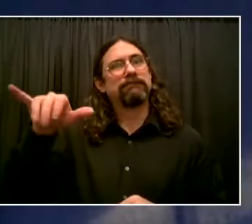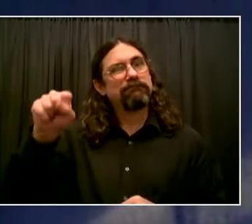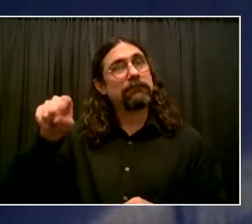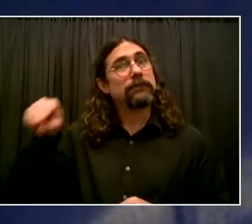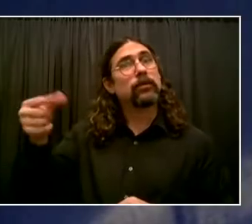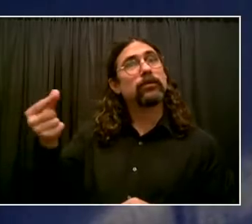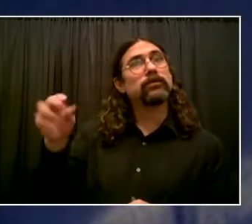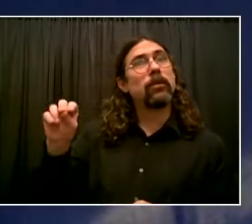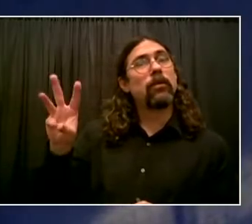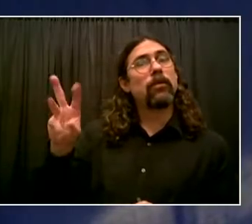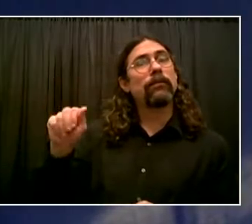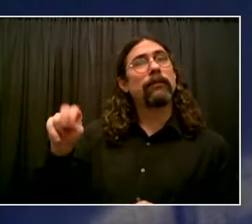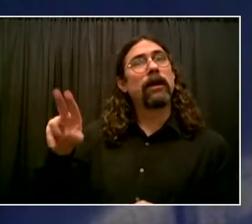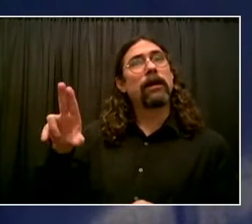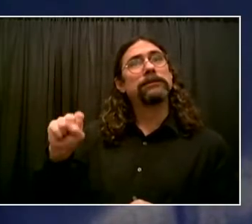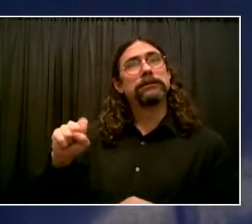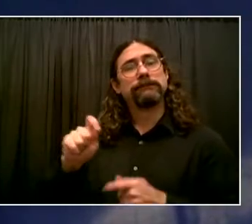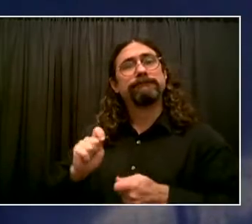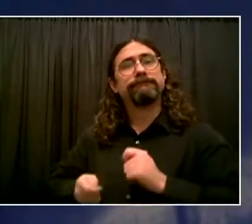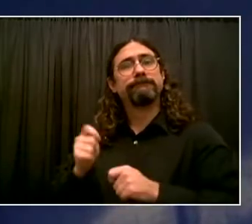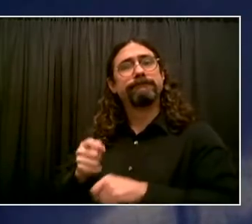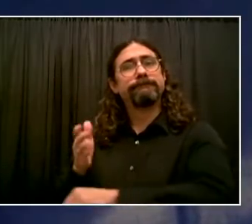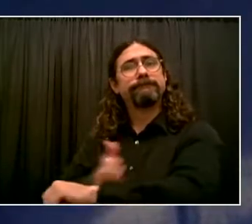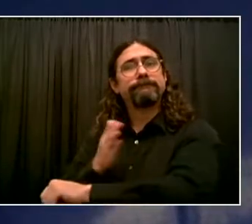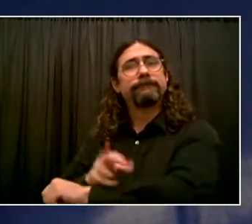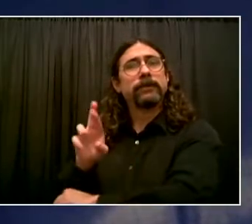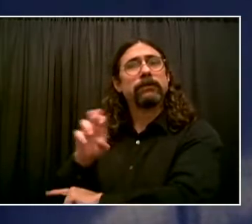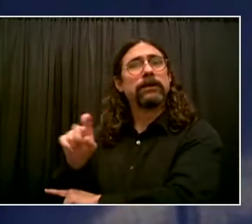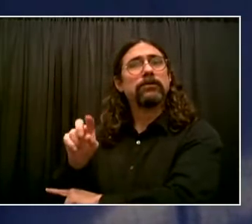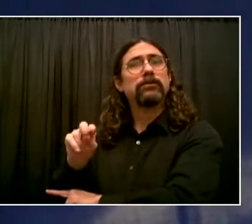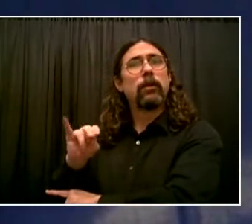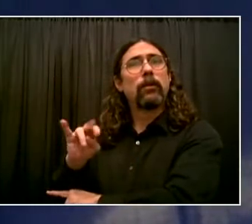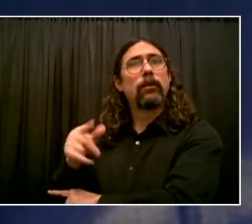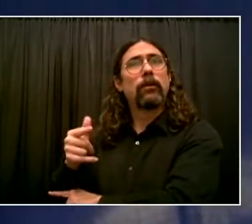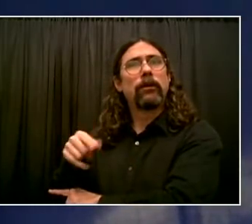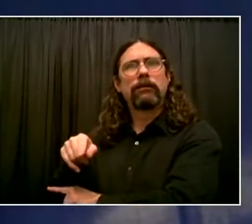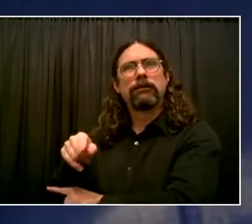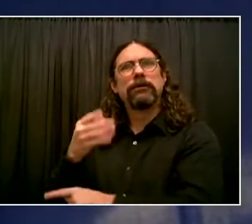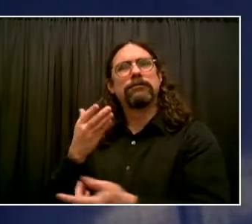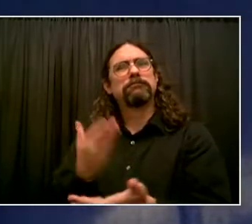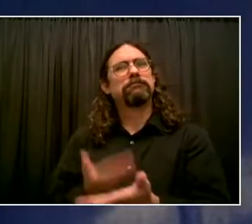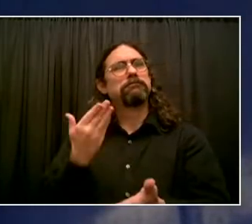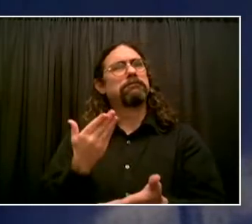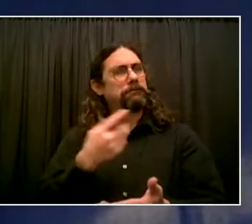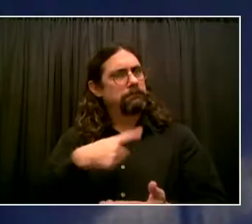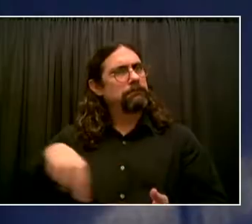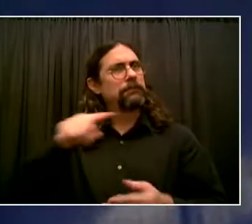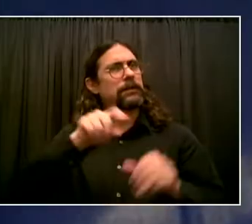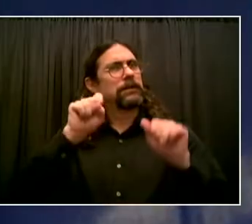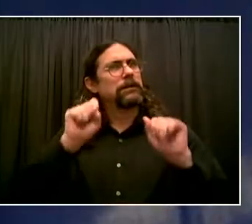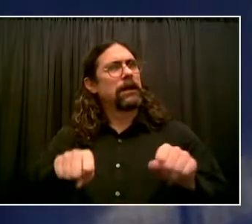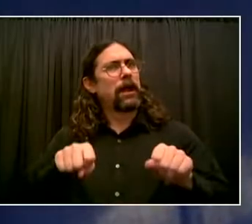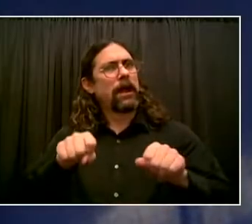POSSIBLE FOR NEW YORKERS TO PLAN TOGETHER FOR A MORE INCLUSIVE SUSTAINABLE CITY.